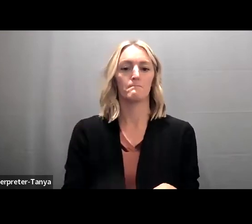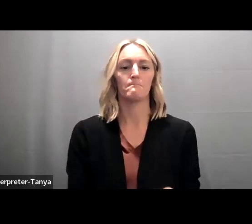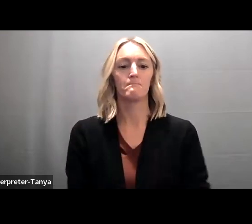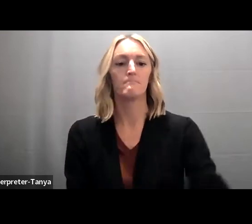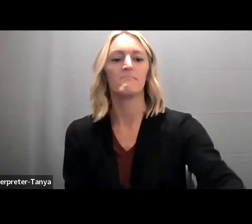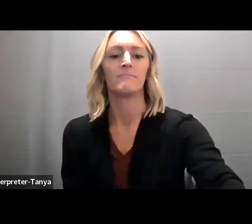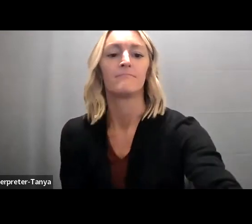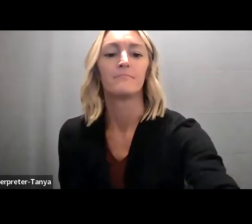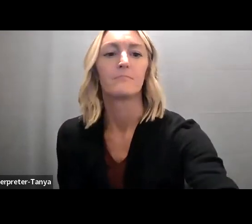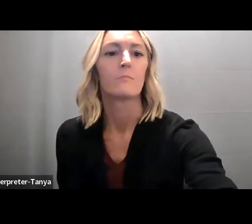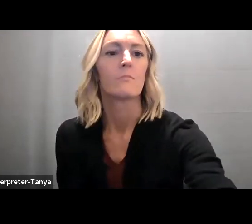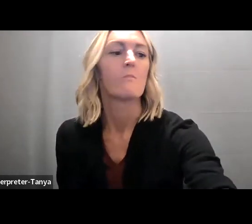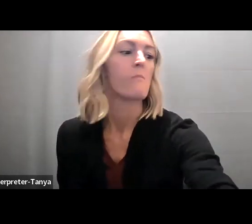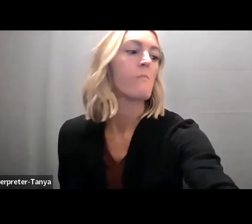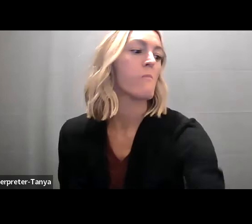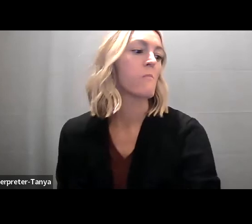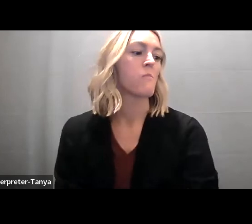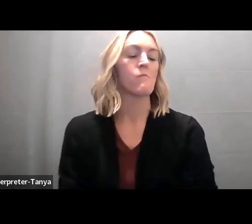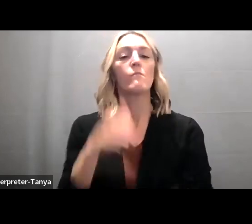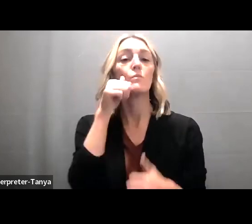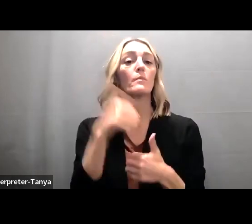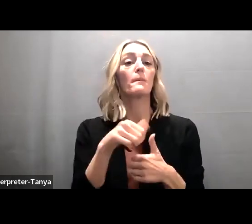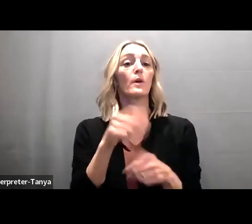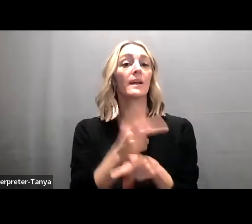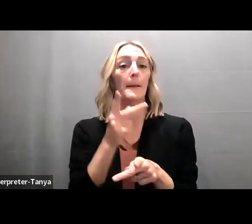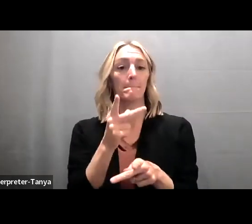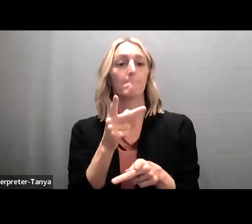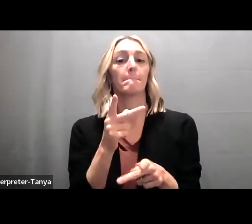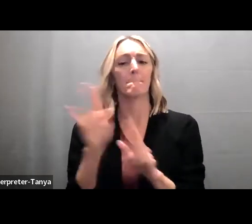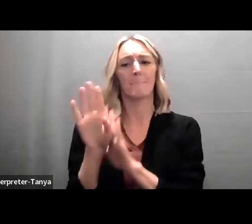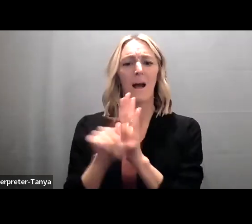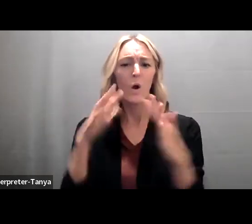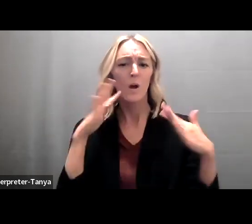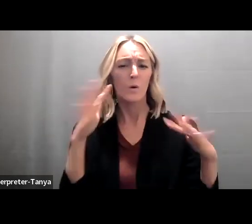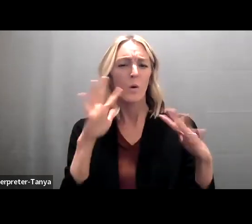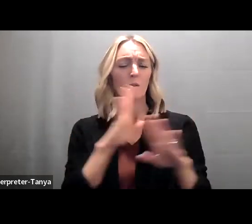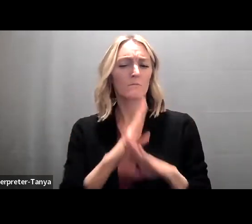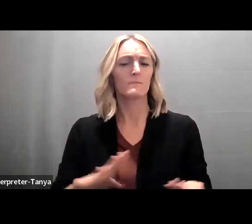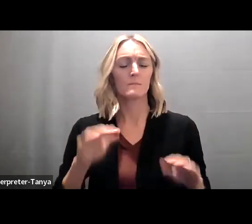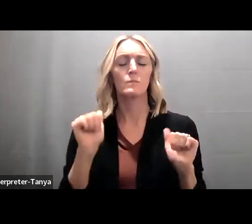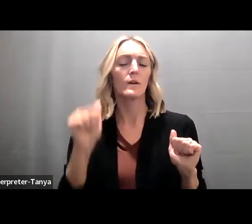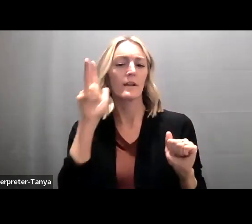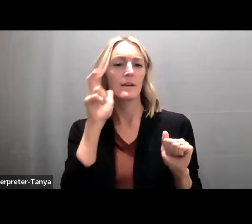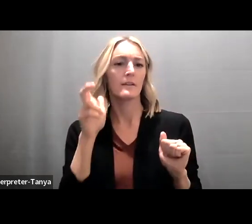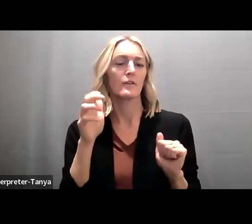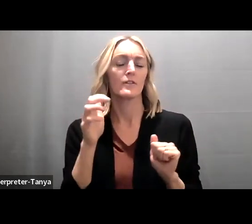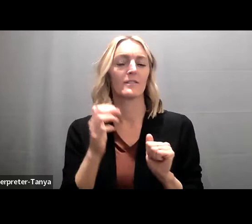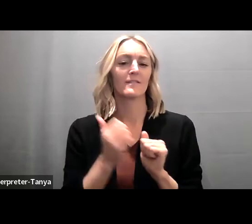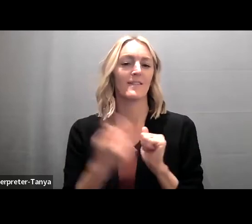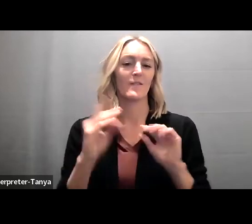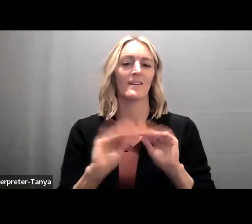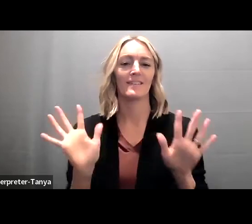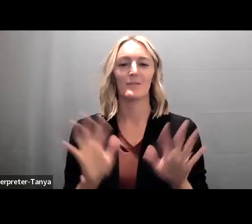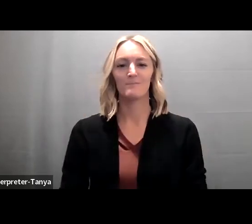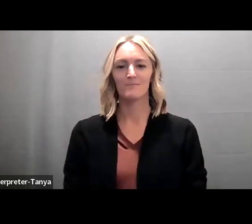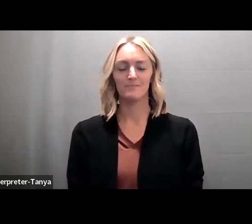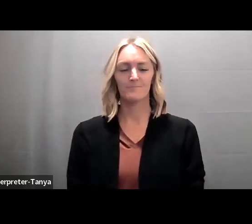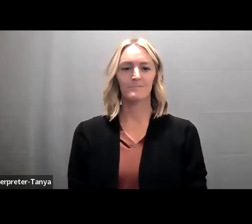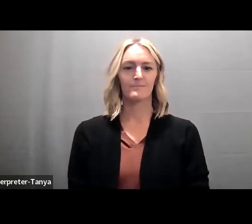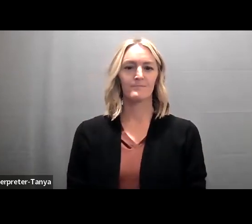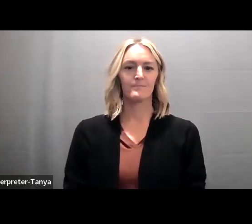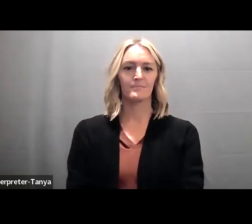Once you join to keep the conversation background noise down so we can hear you as clearly as